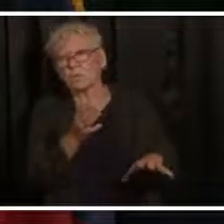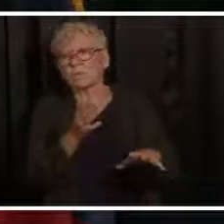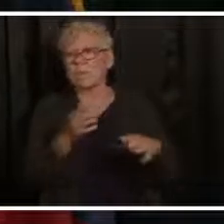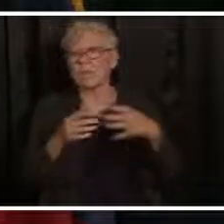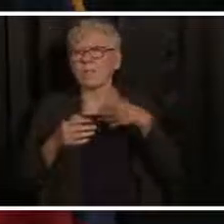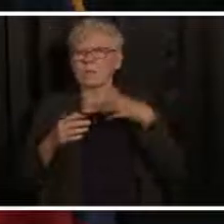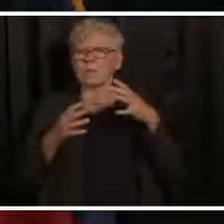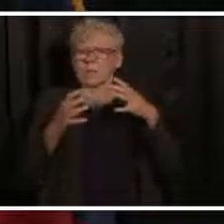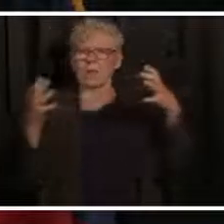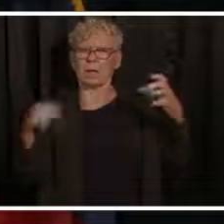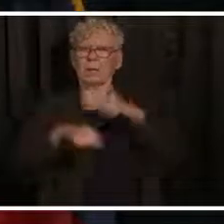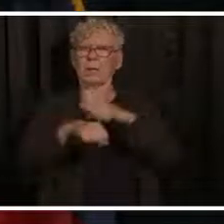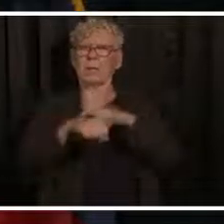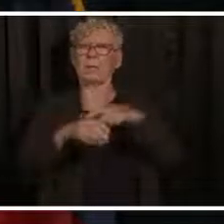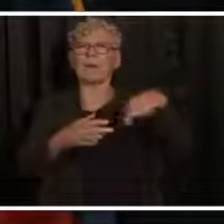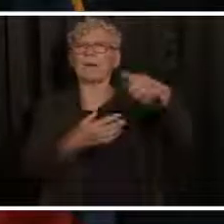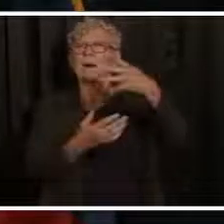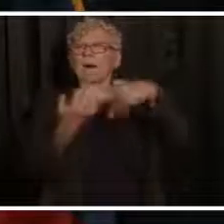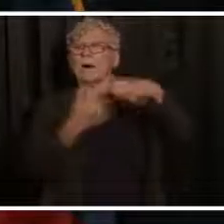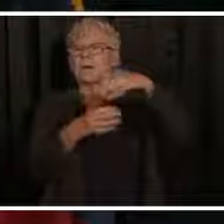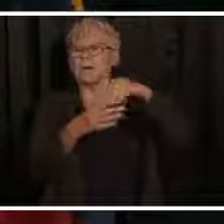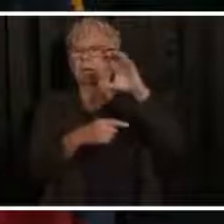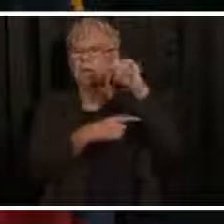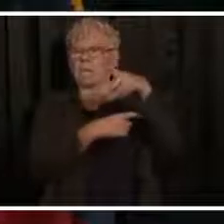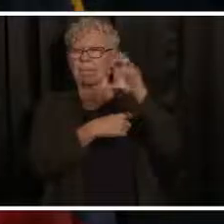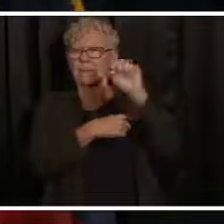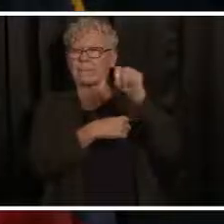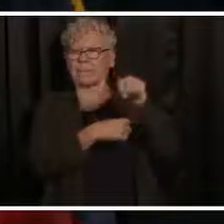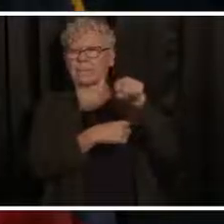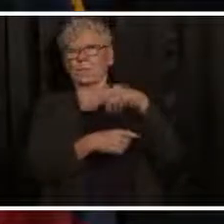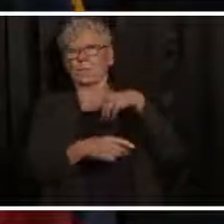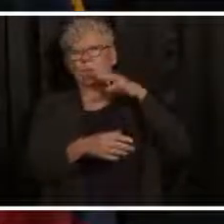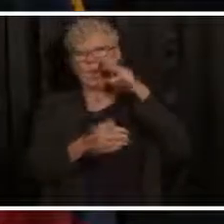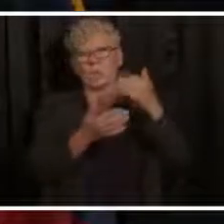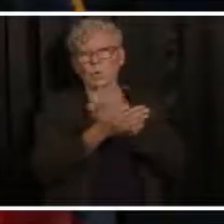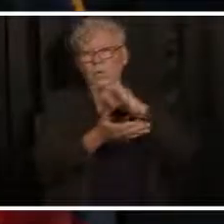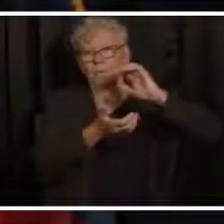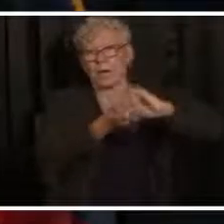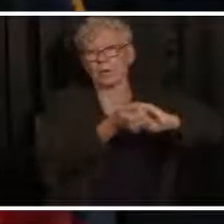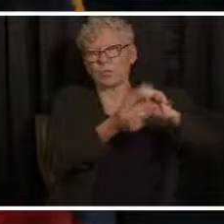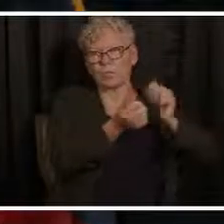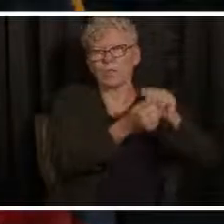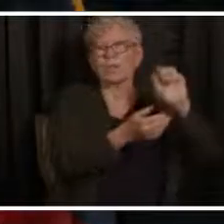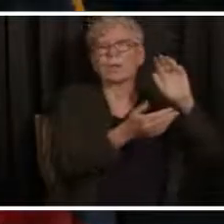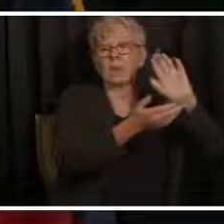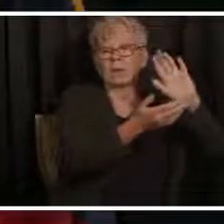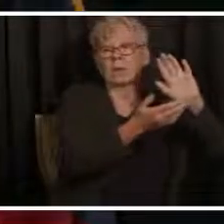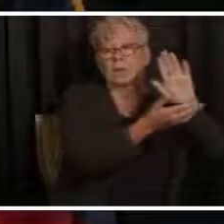introduce a new partnership between our community college system and Amazon and with that, I'll introduce the